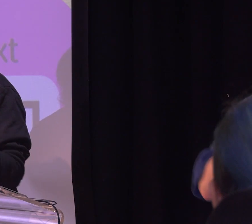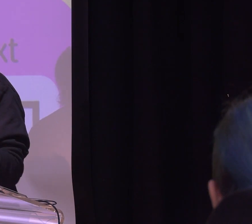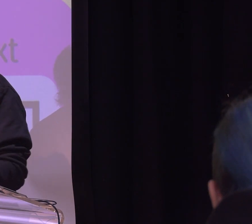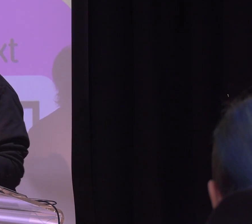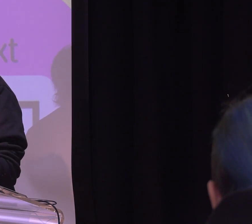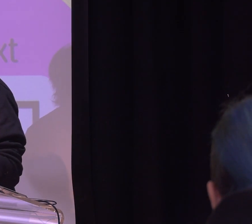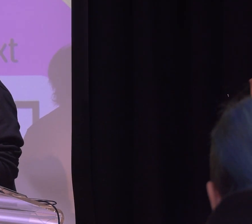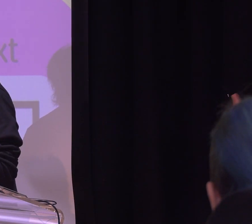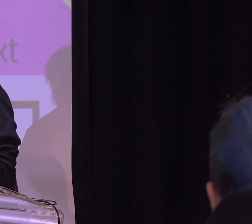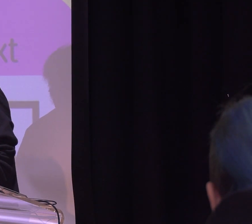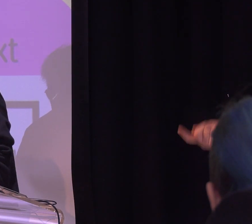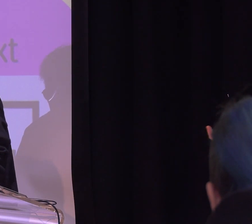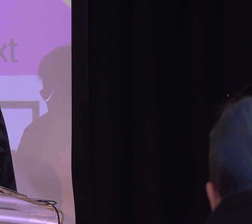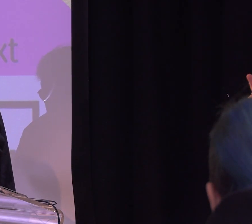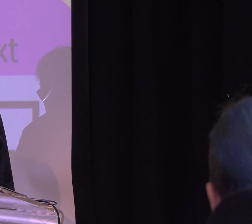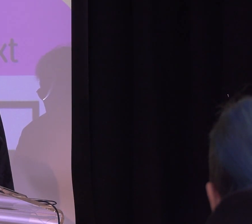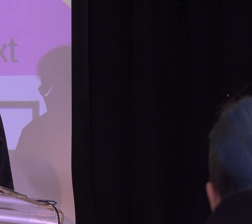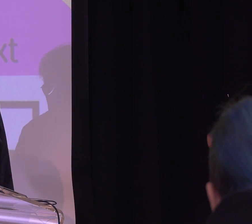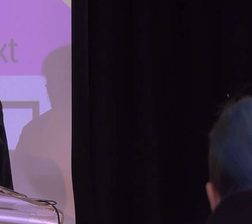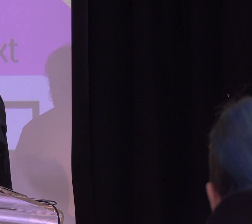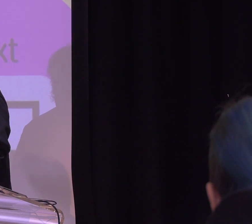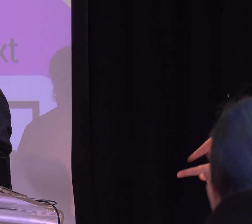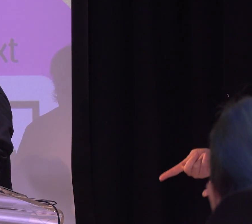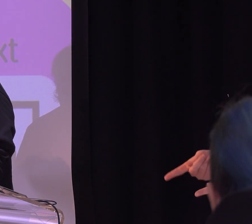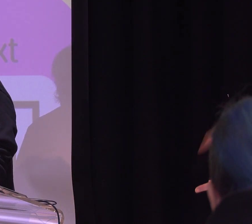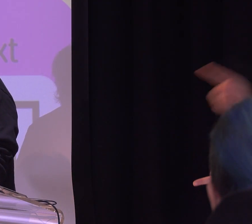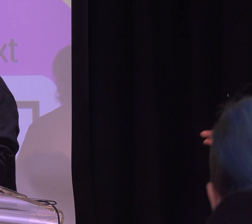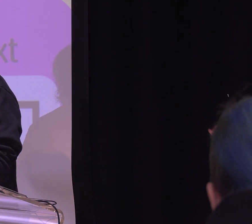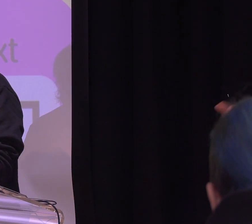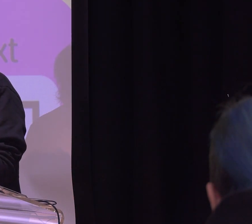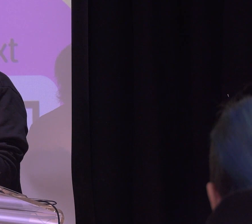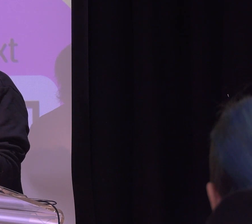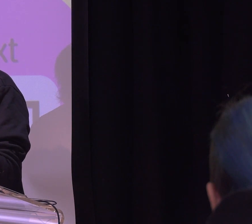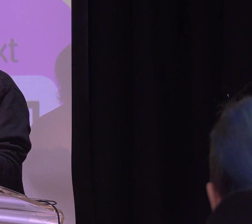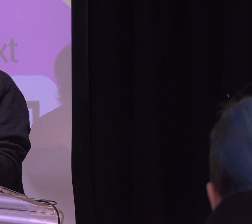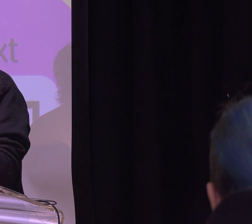That's how we judge ourselves. And here we are, gathered to look after people